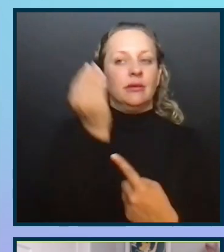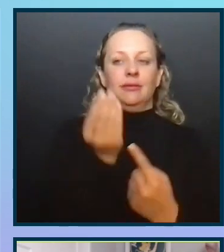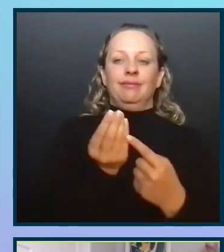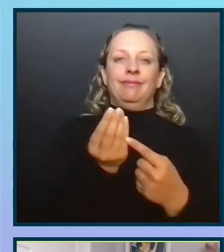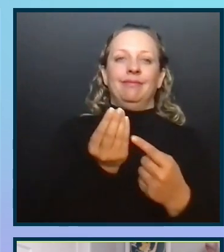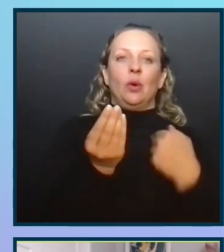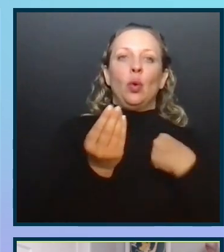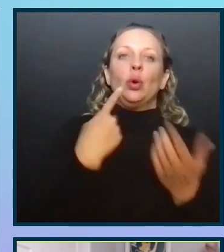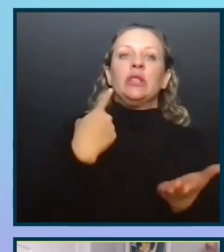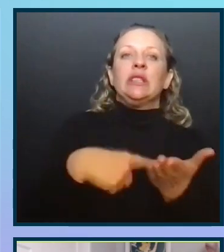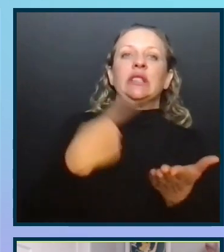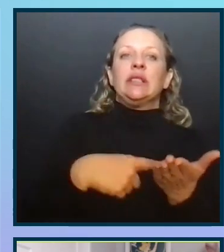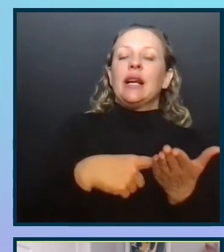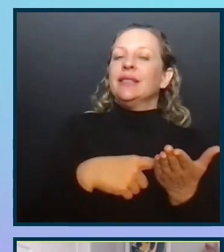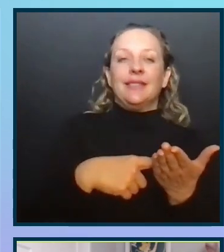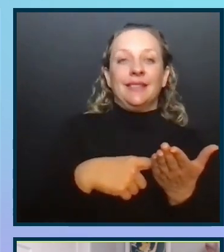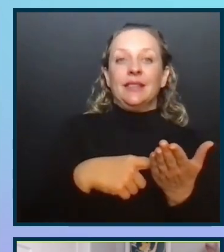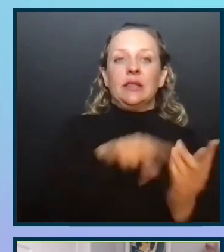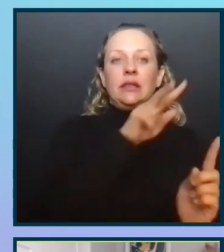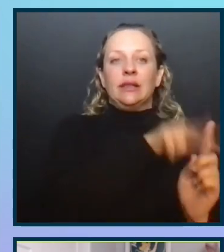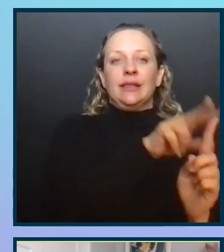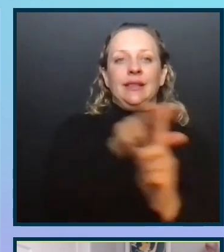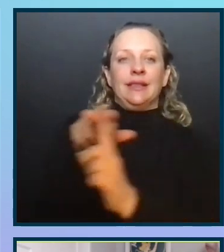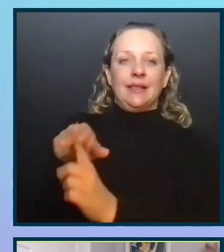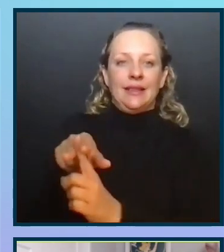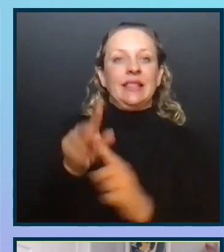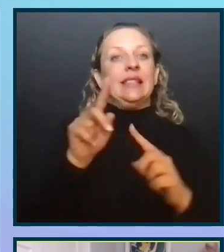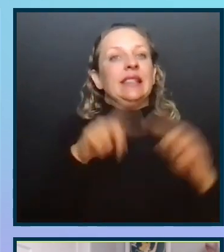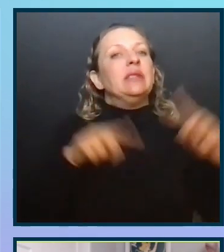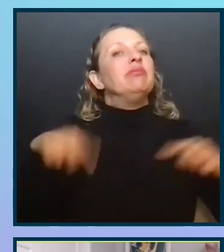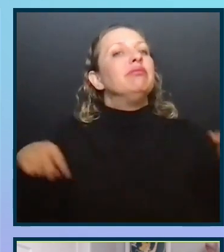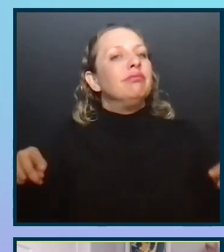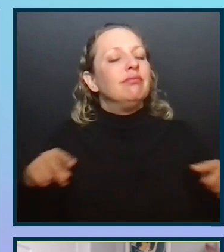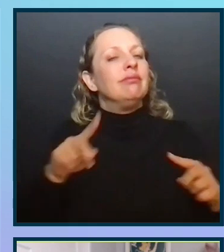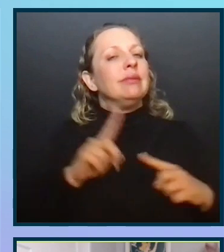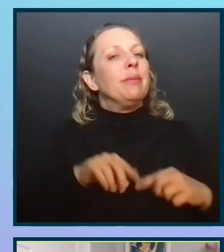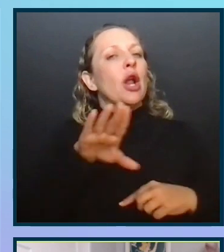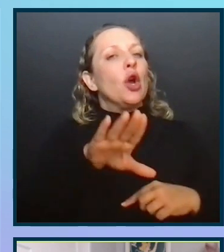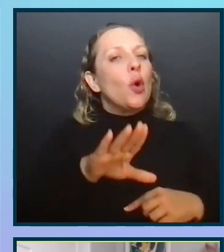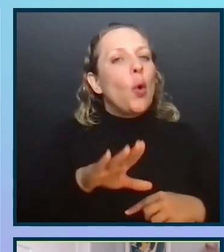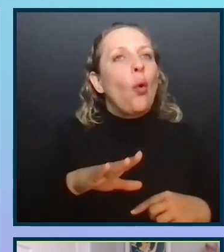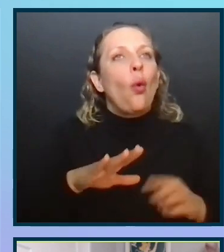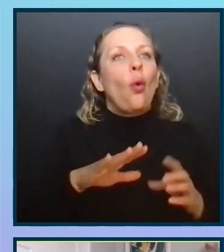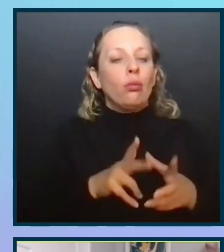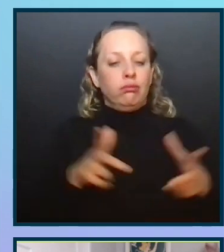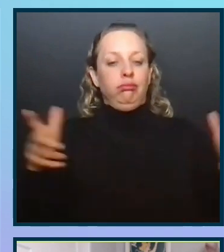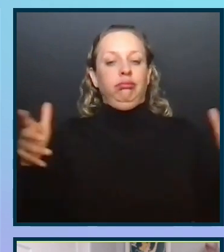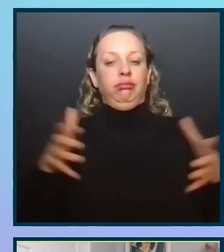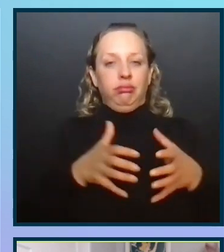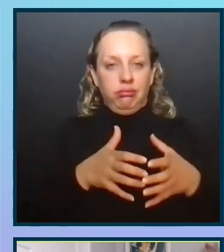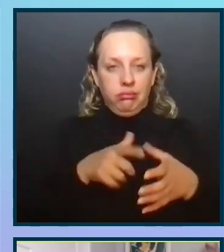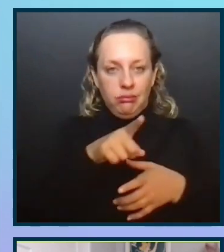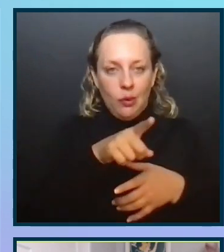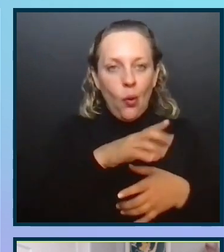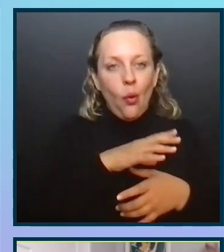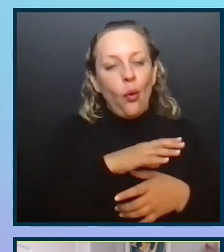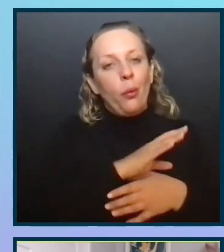they can be applied, all of these concepts will be applied differently depending on your scale and your organization. The role I'm in currently,